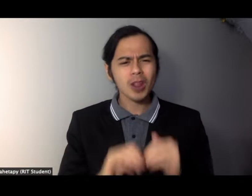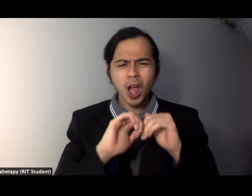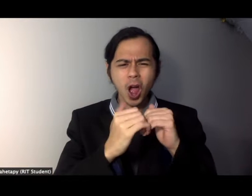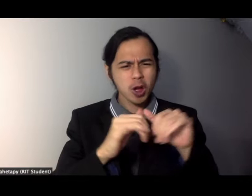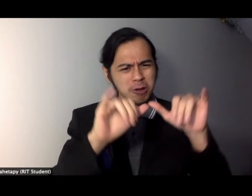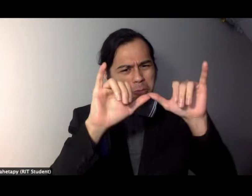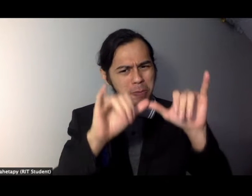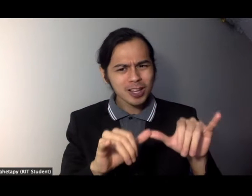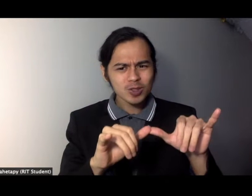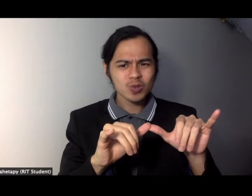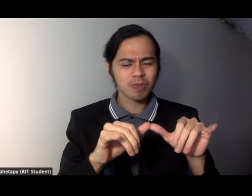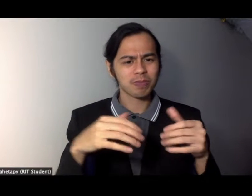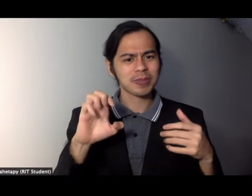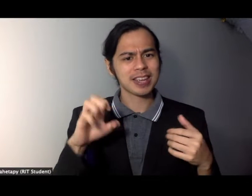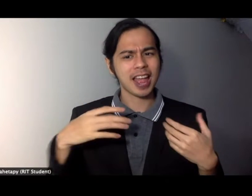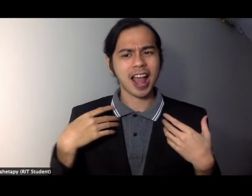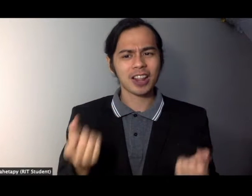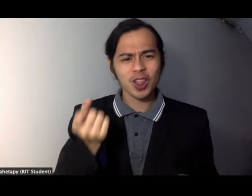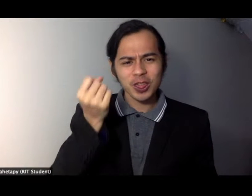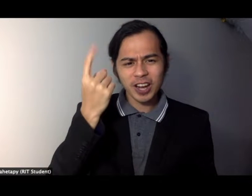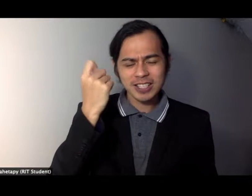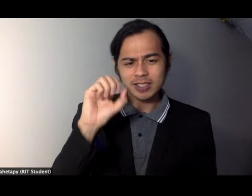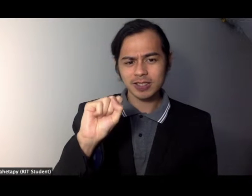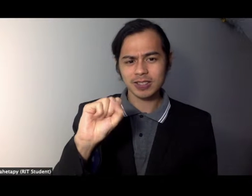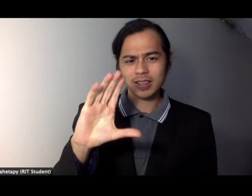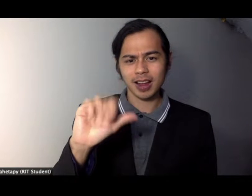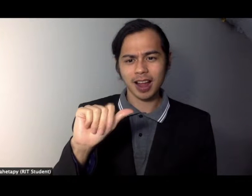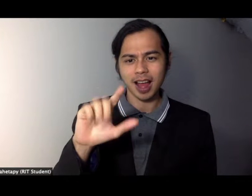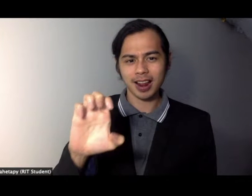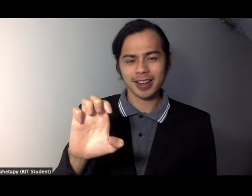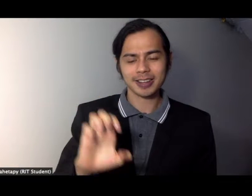To measure it, they use the eHealth Literacy Scale.